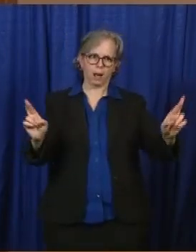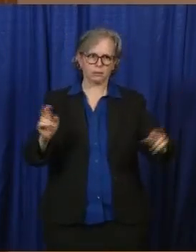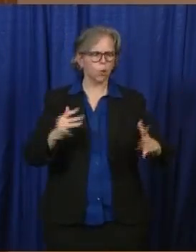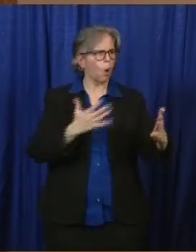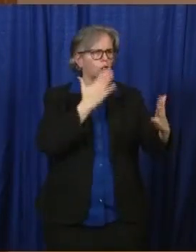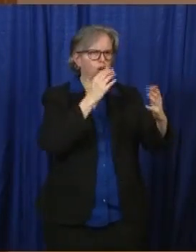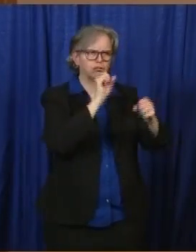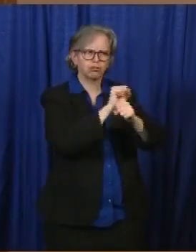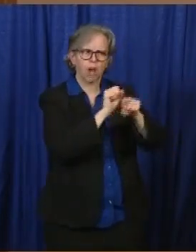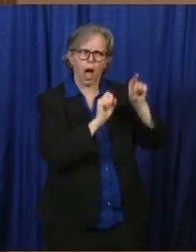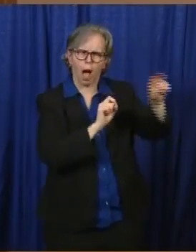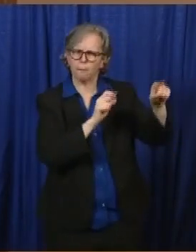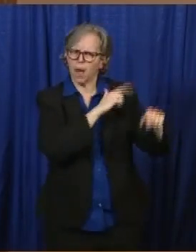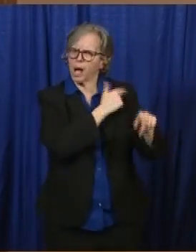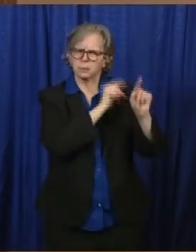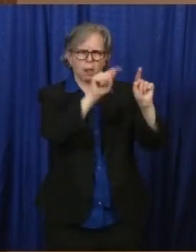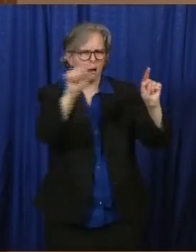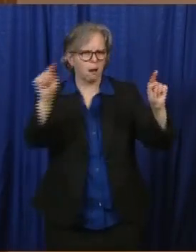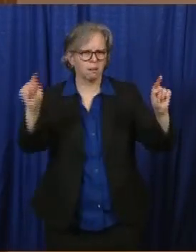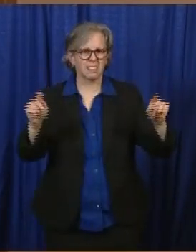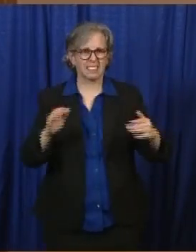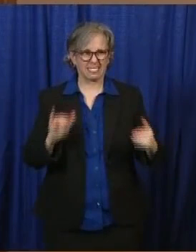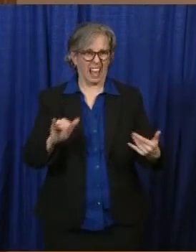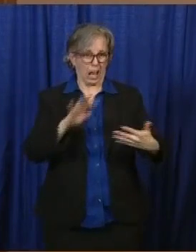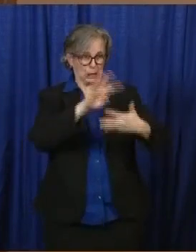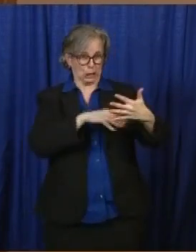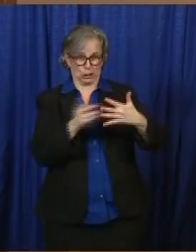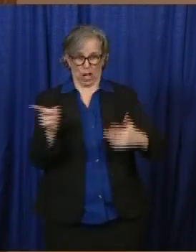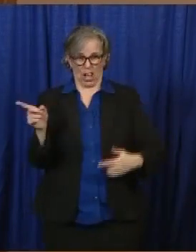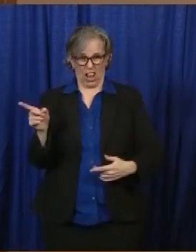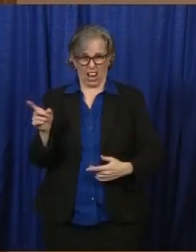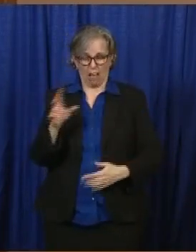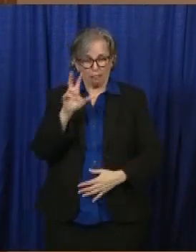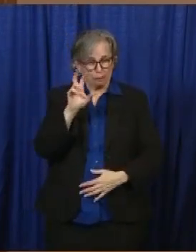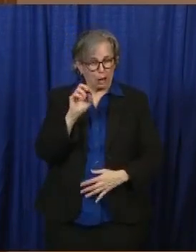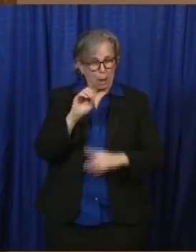NOT DOING ELECTIVE SURGERIES. RIGHT NOW SHAE ROZZI WE ARE AT